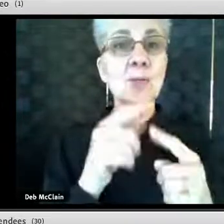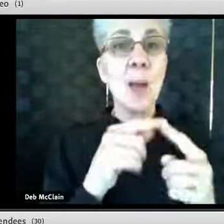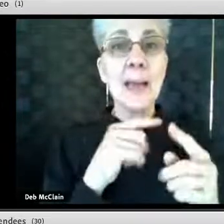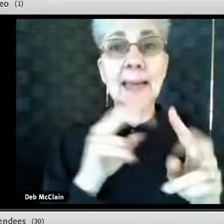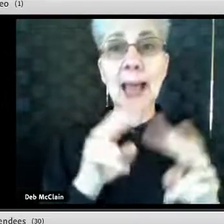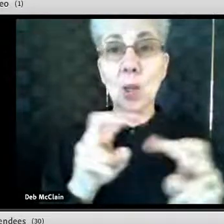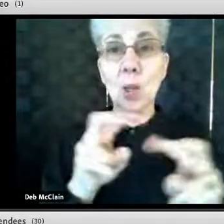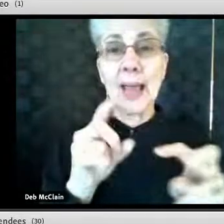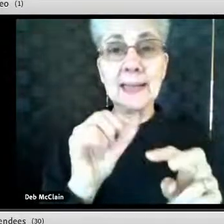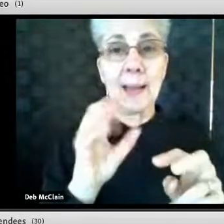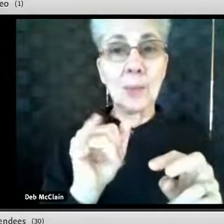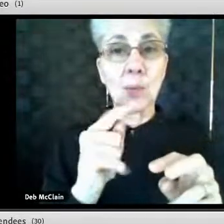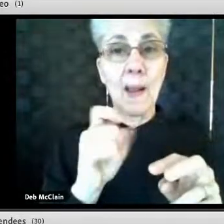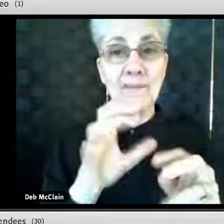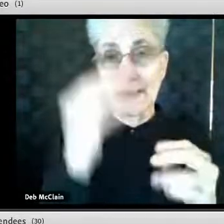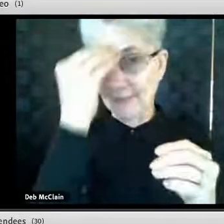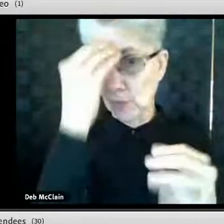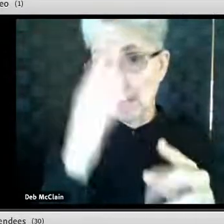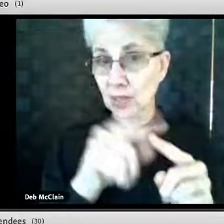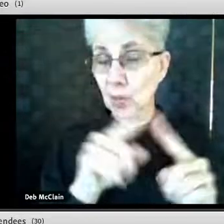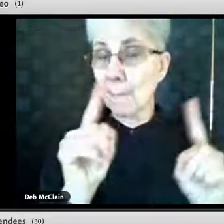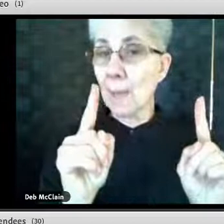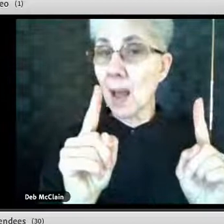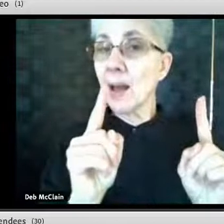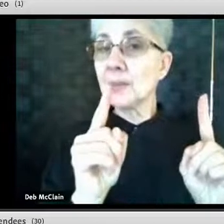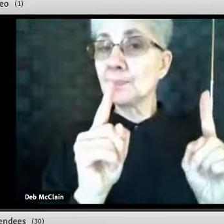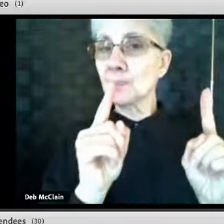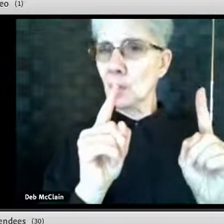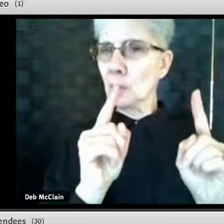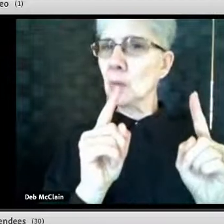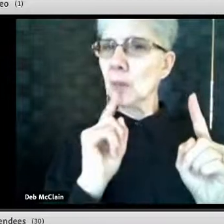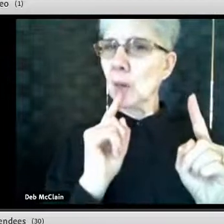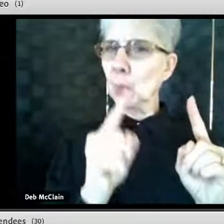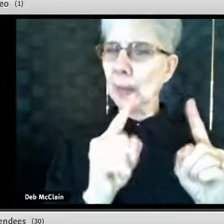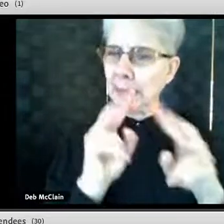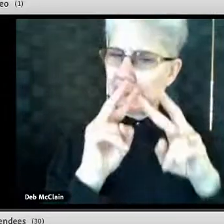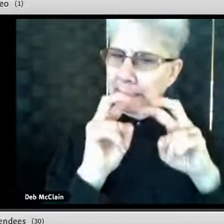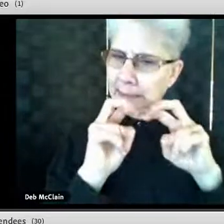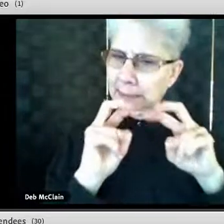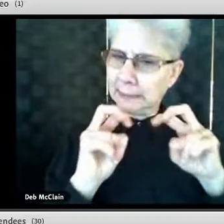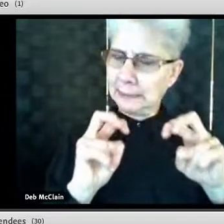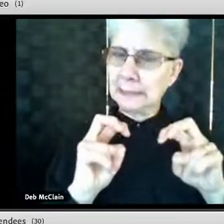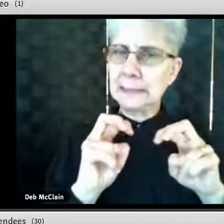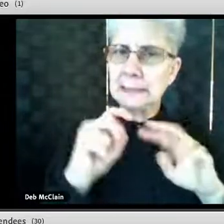so I can't look at the demographic information, but you can really delve into where people are,